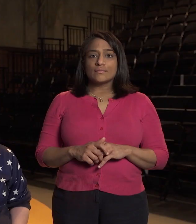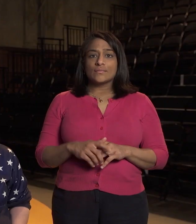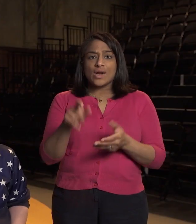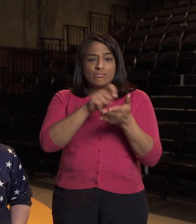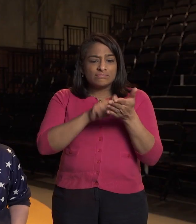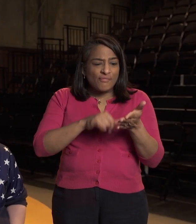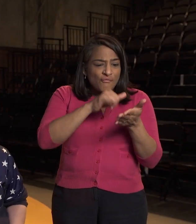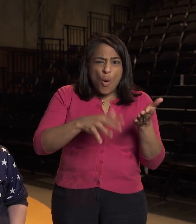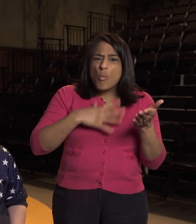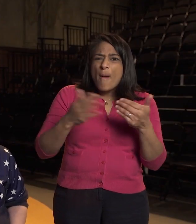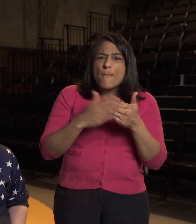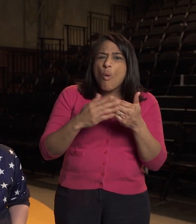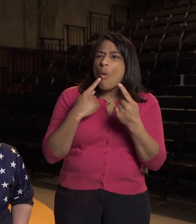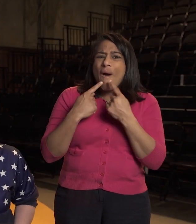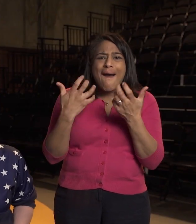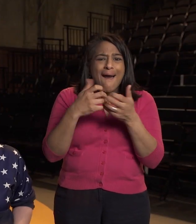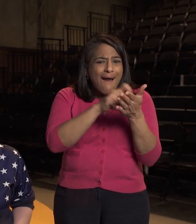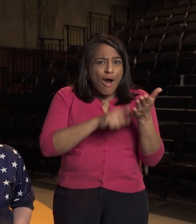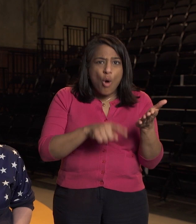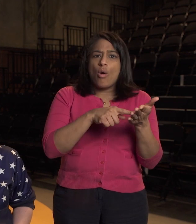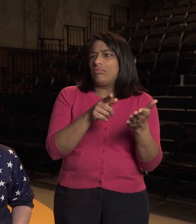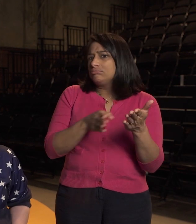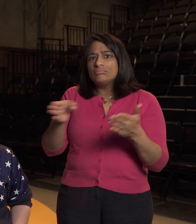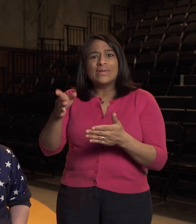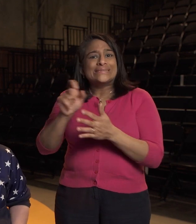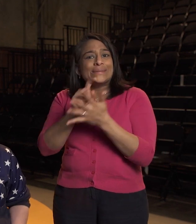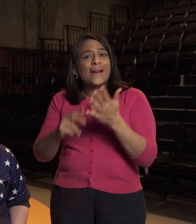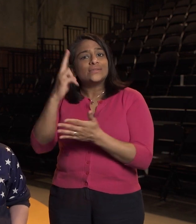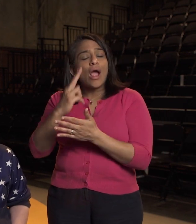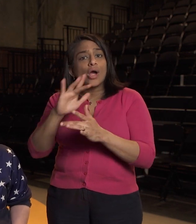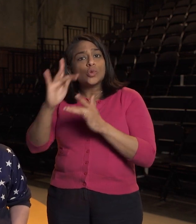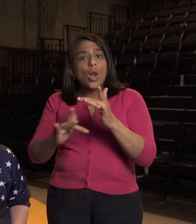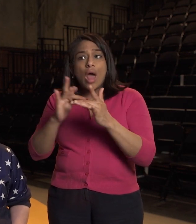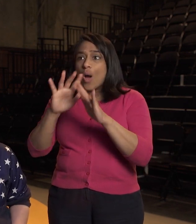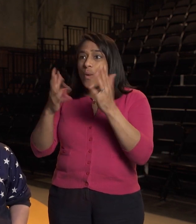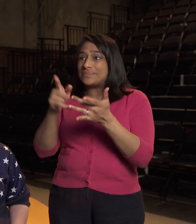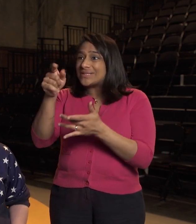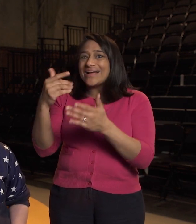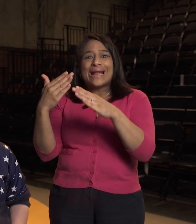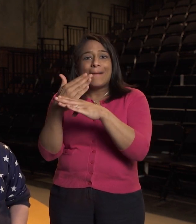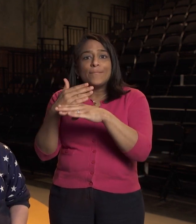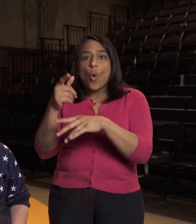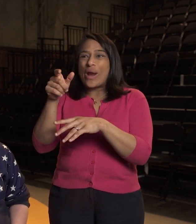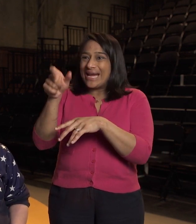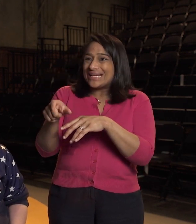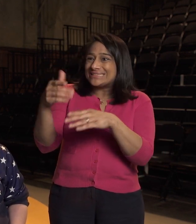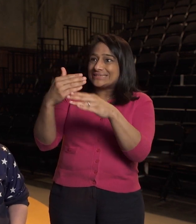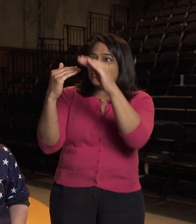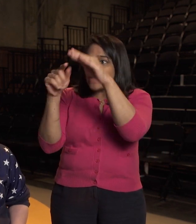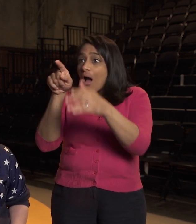More detailed guidance on filling in the form can be found in the employees’ section of the full written Access to Work guide